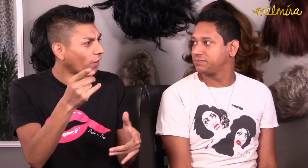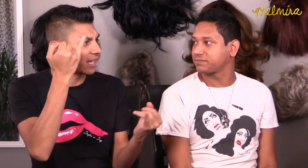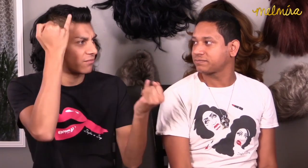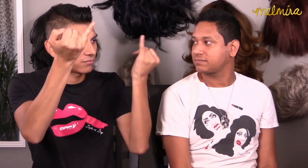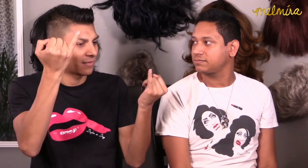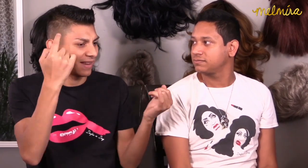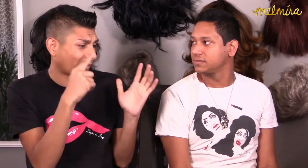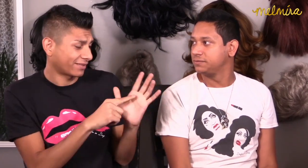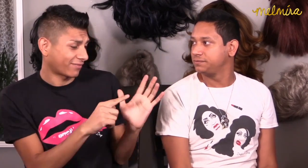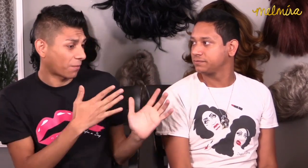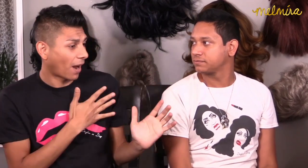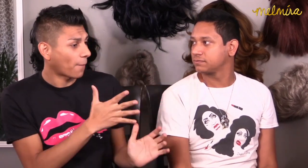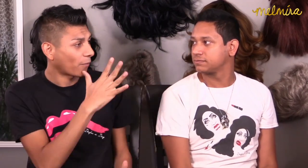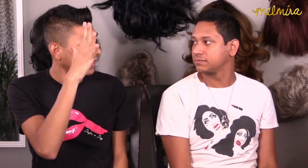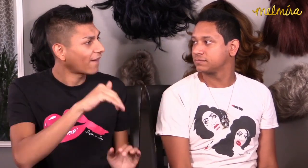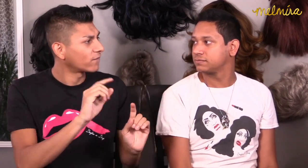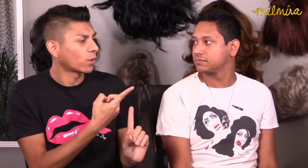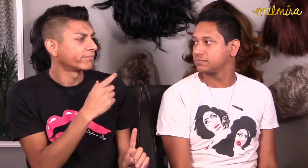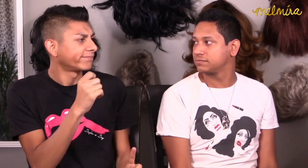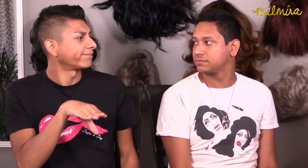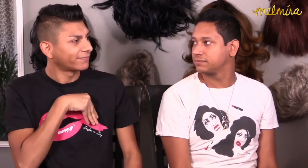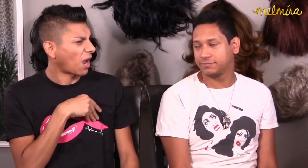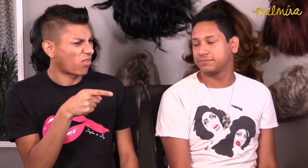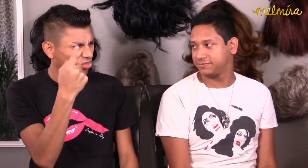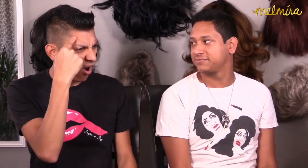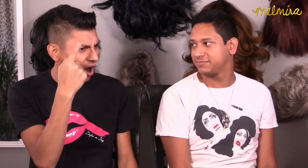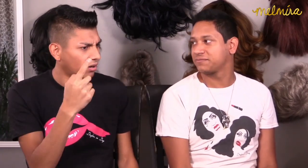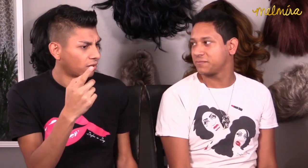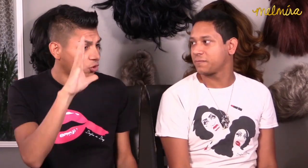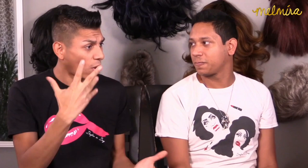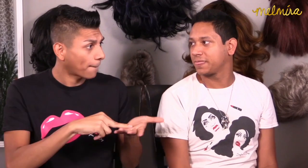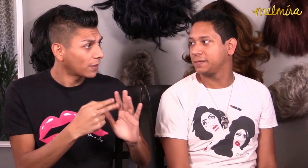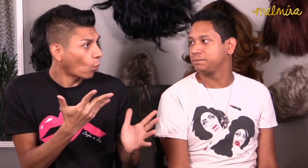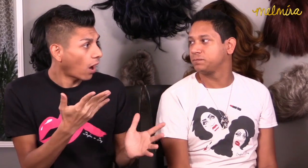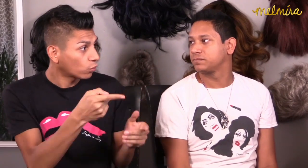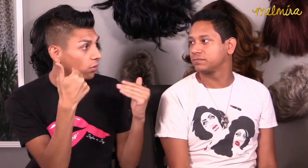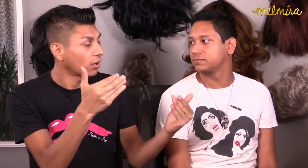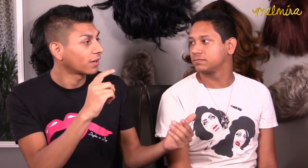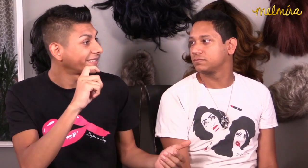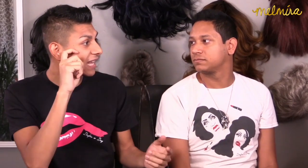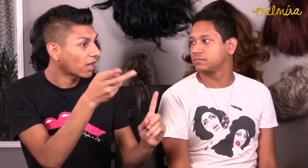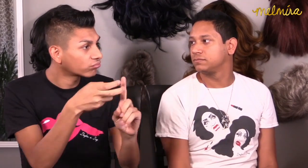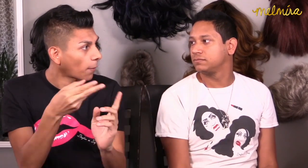For example, my parents, at first, thought drag meant having sex for money, I didn't realize that many people have